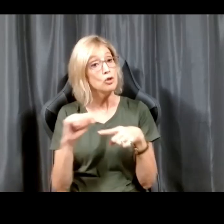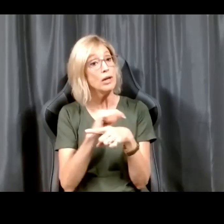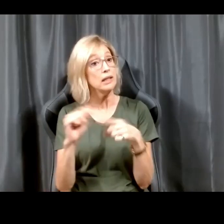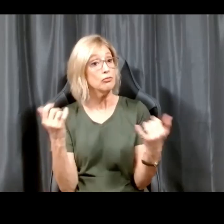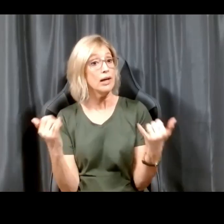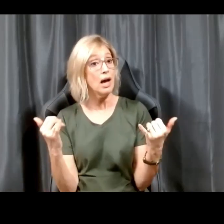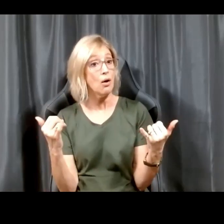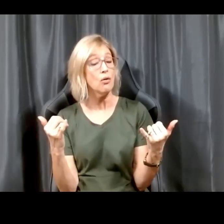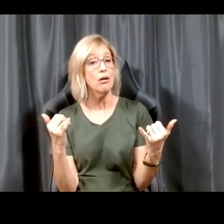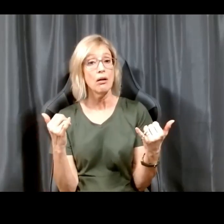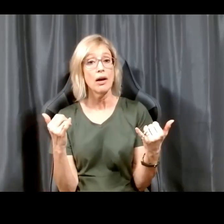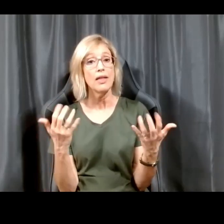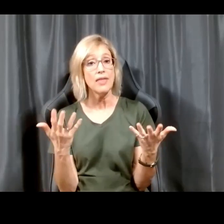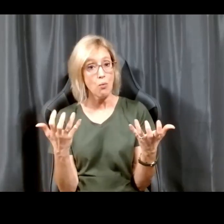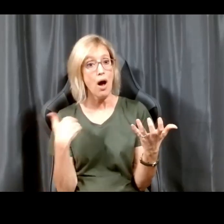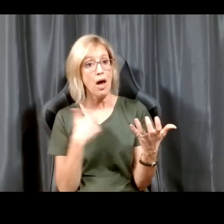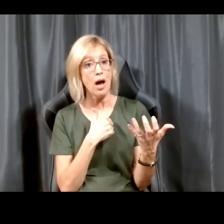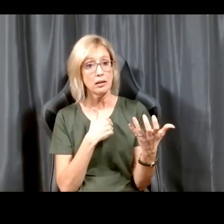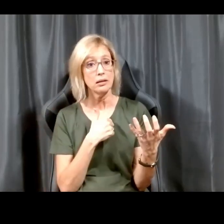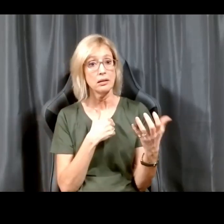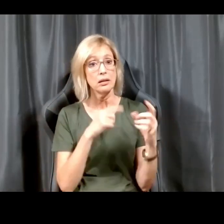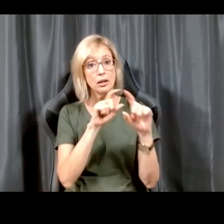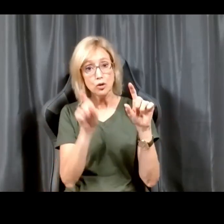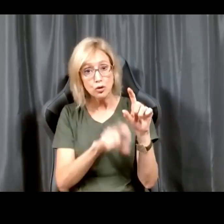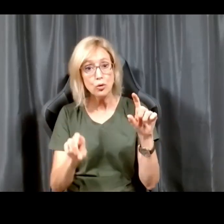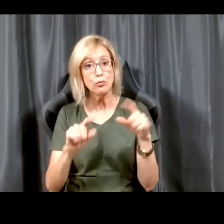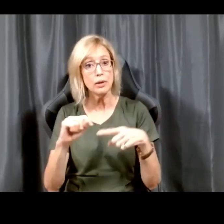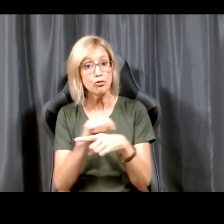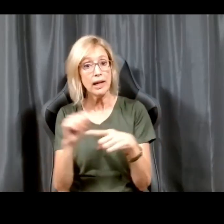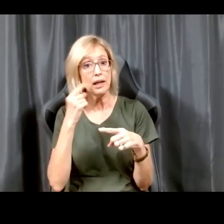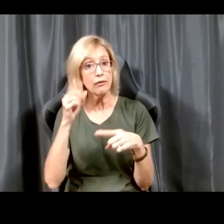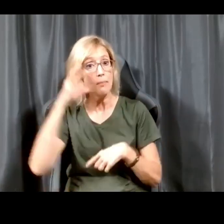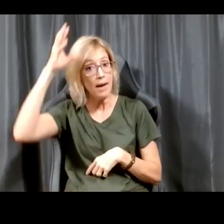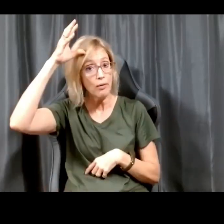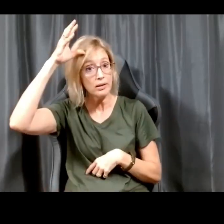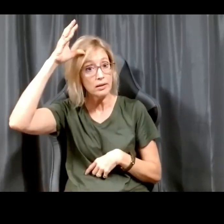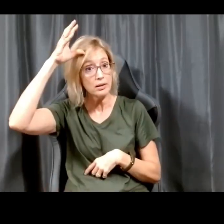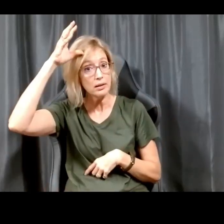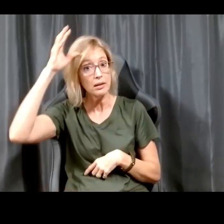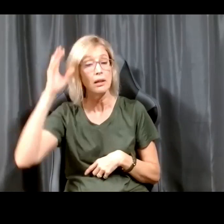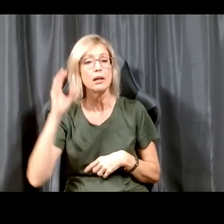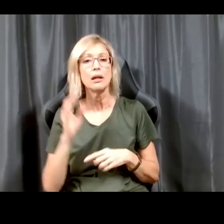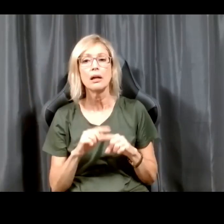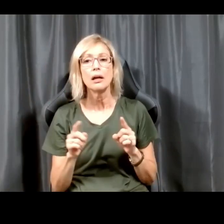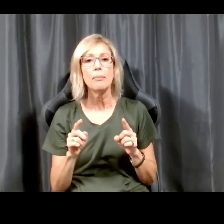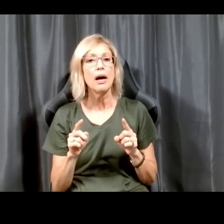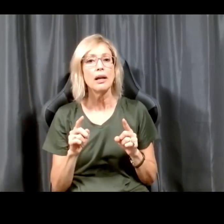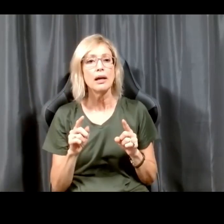Asking Zoom training to the parents. Delivering supplies to the parents.